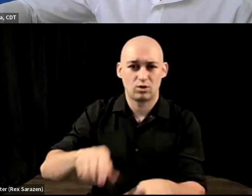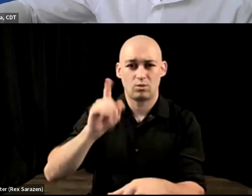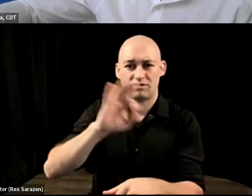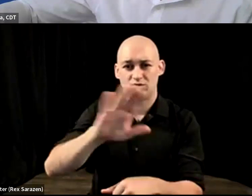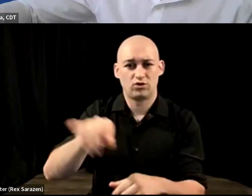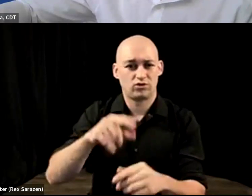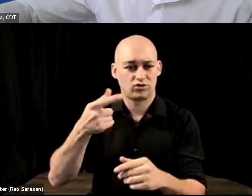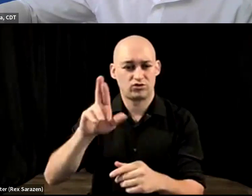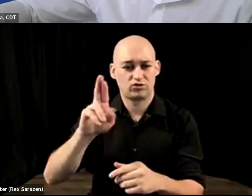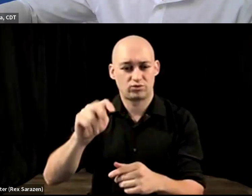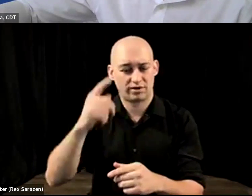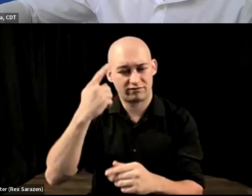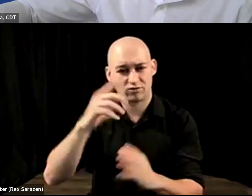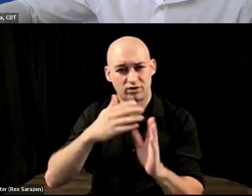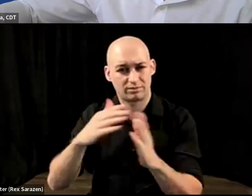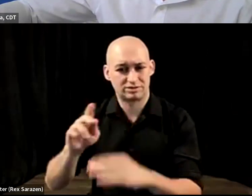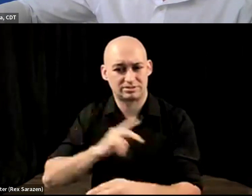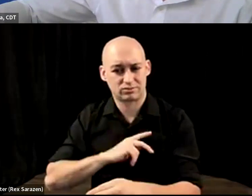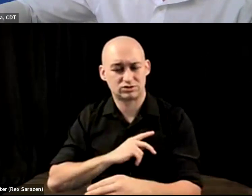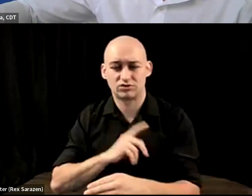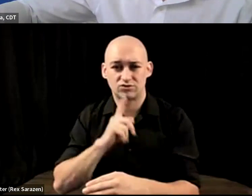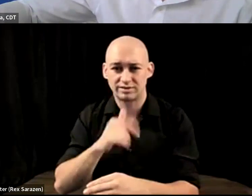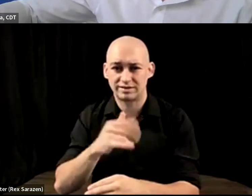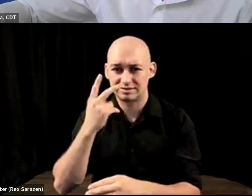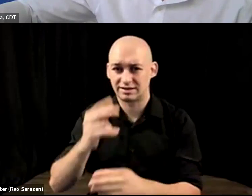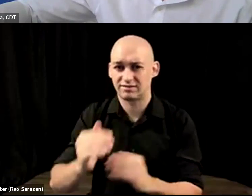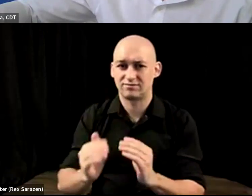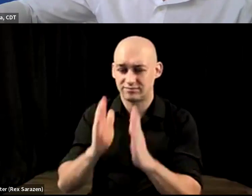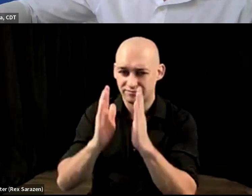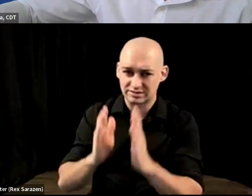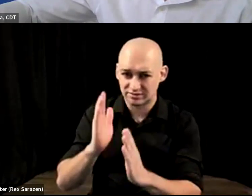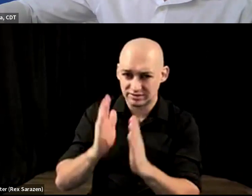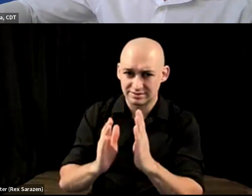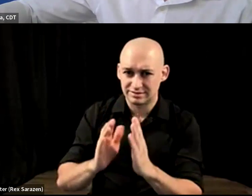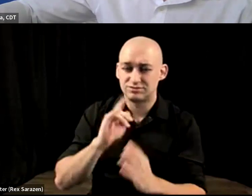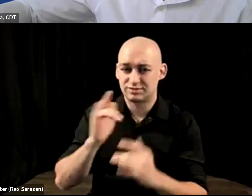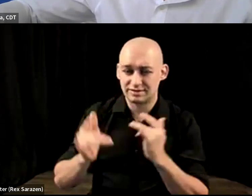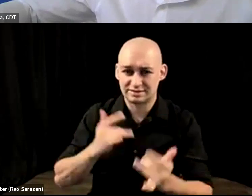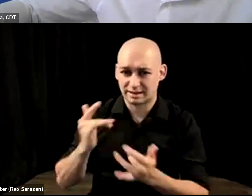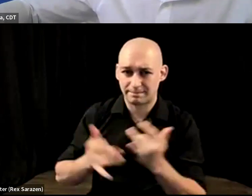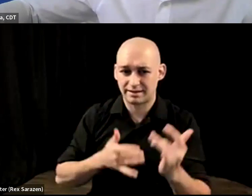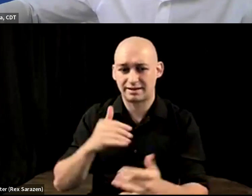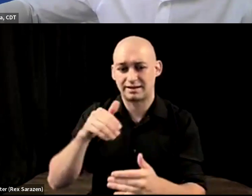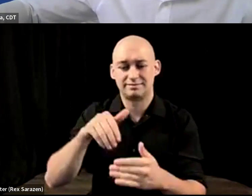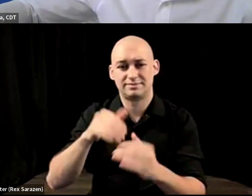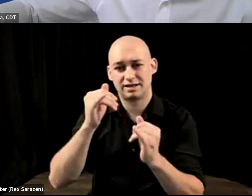have personally really have seen face to face, the excitement in individuals being able to benefit